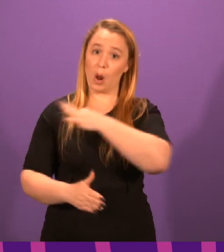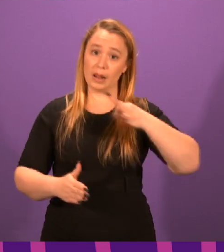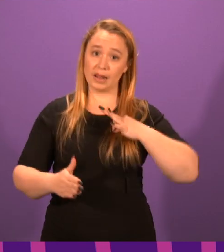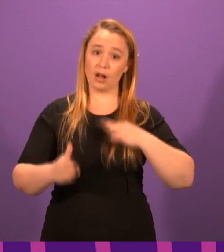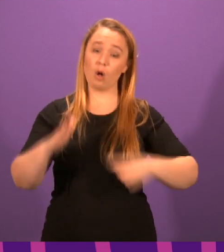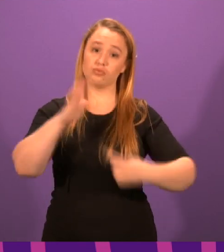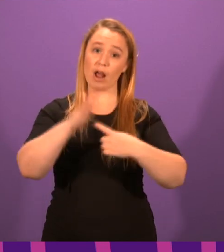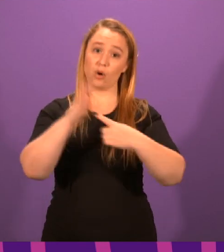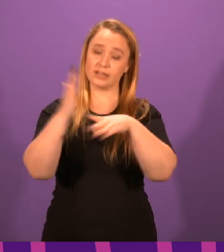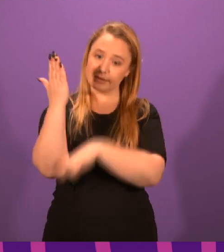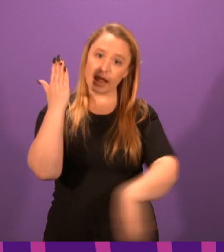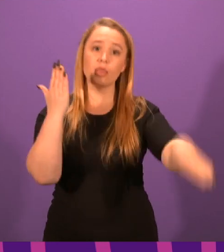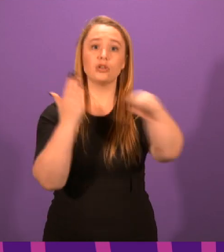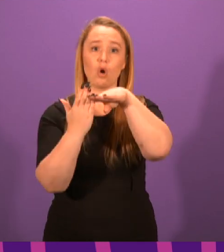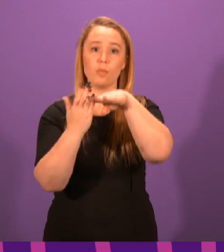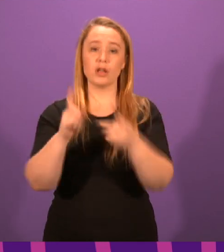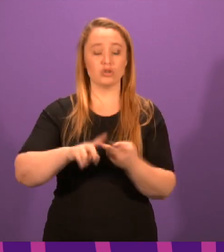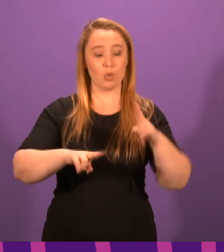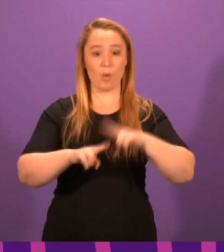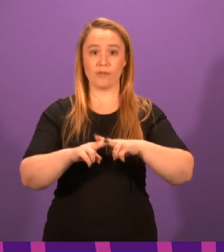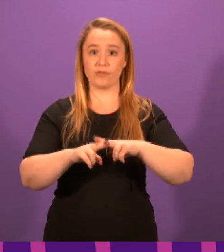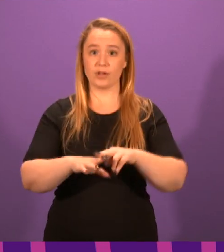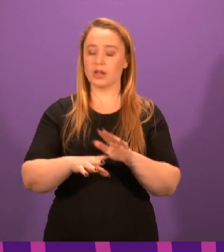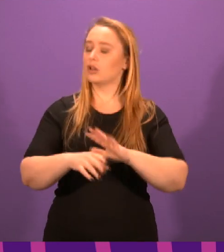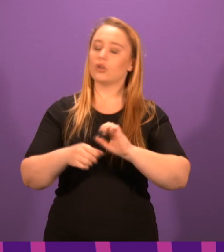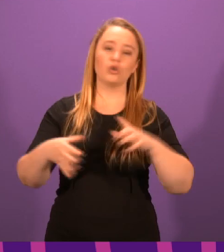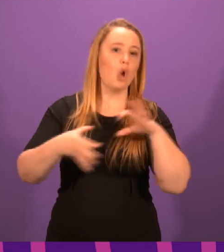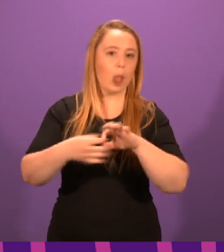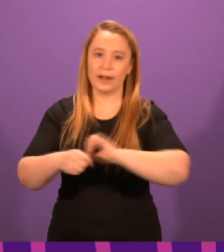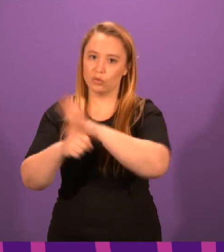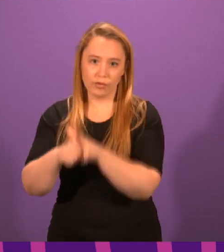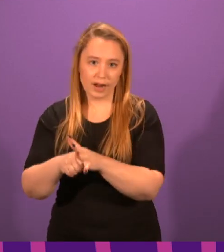so that the patients who most urgently need non-Covid healthcare—not urgent care—will